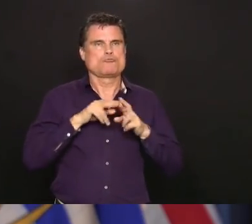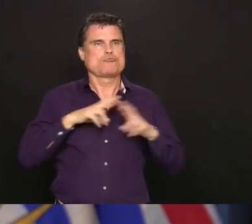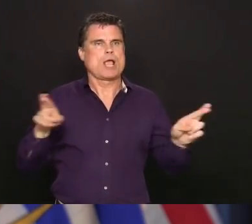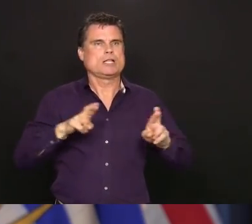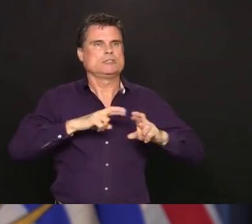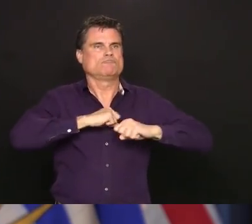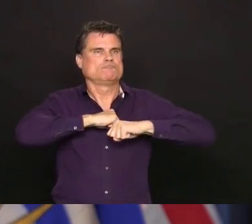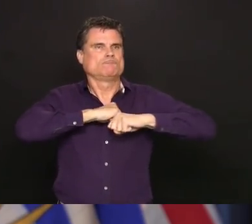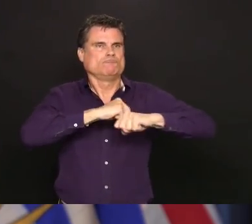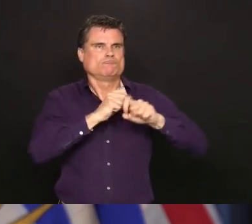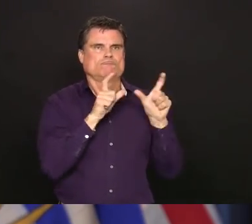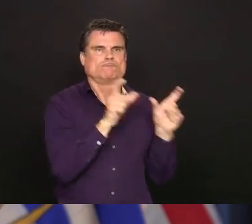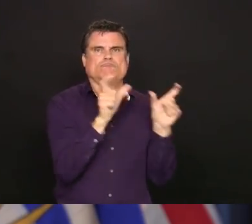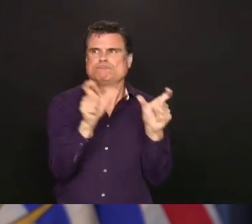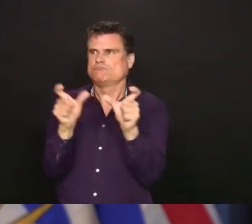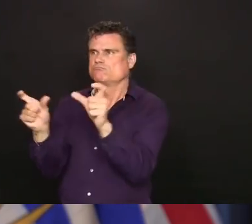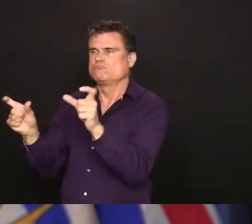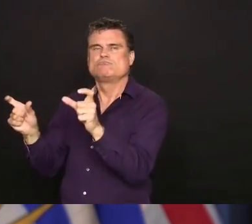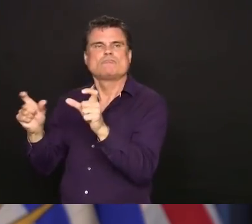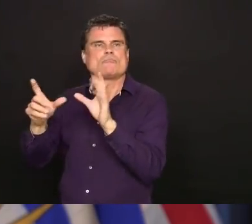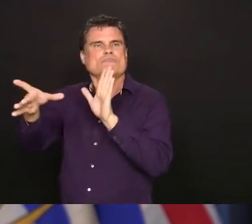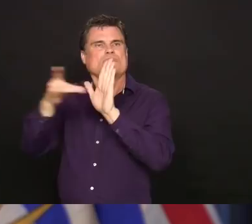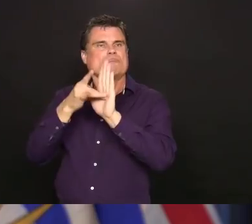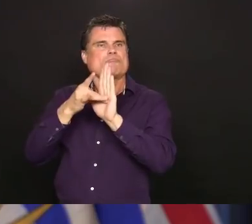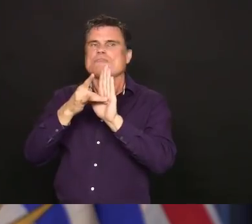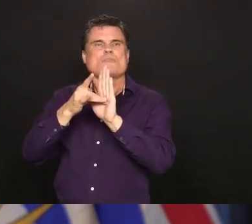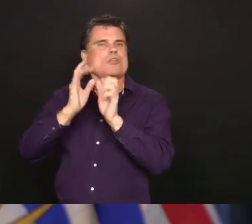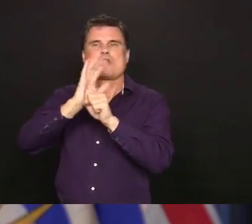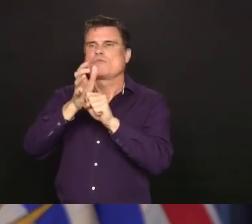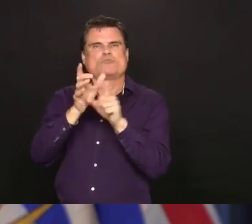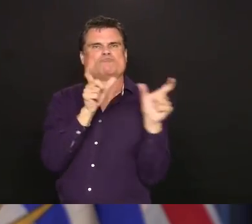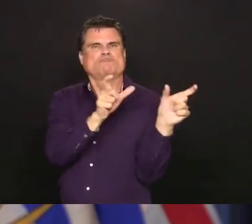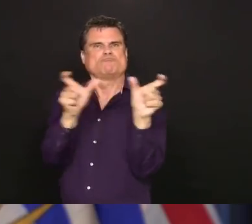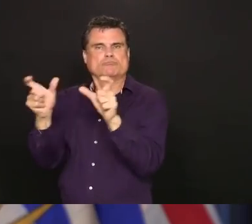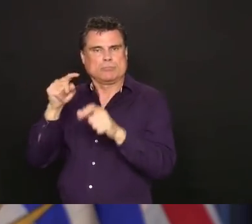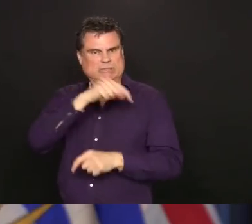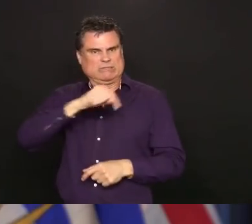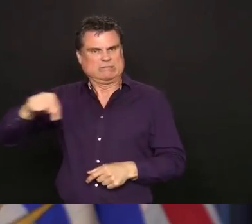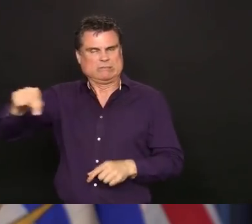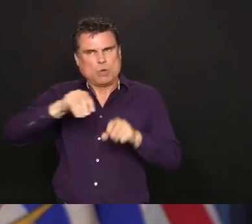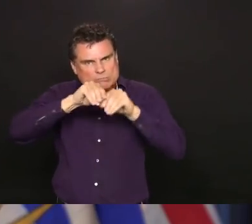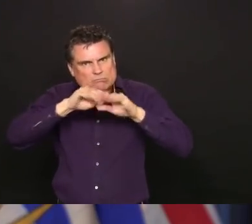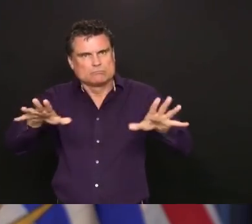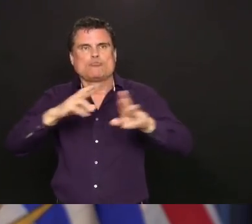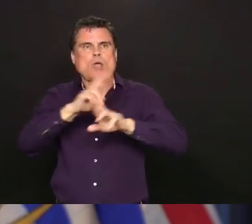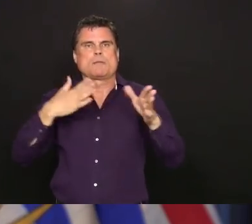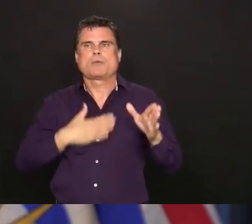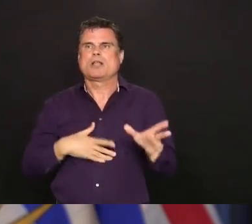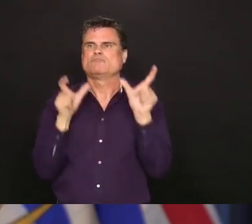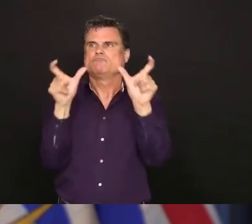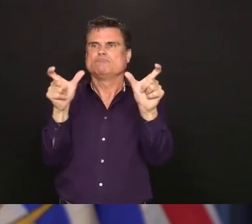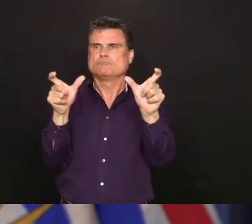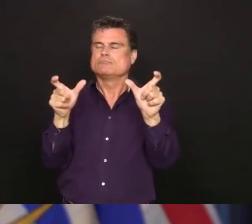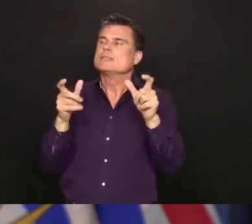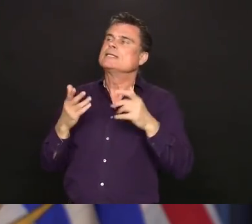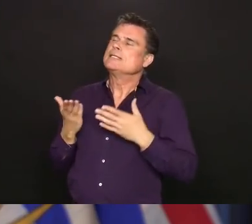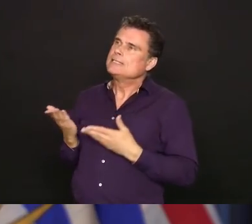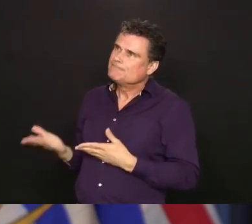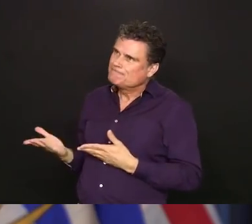We have a little bit of an idea. Part of it comes from the planning. We go back to our pandemic influenza